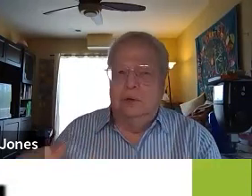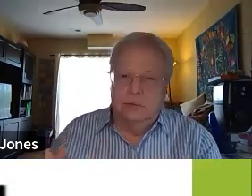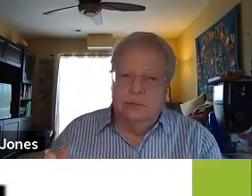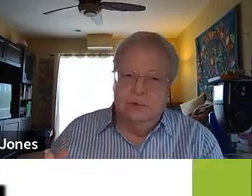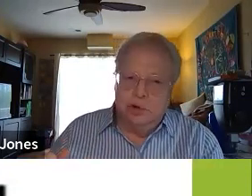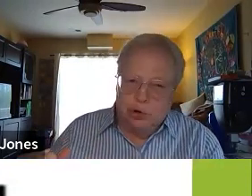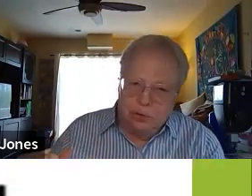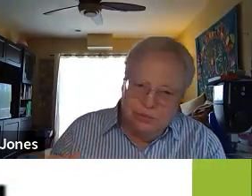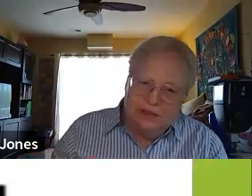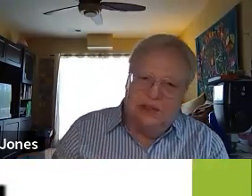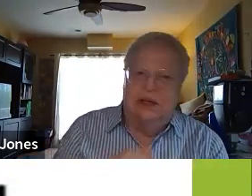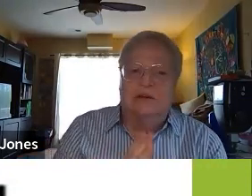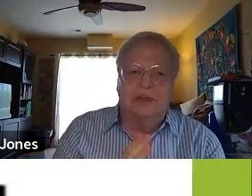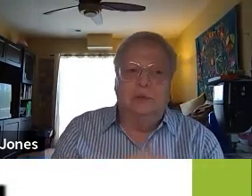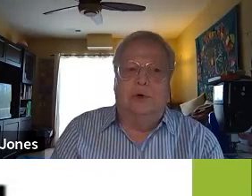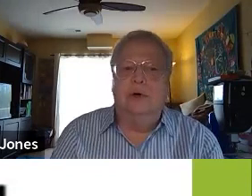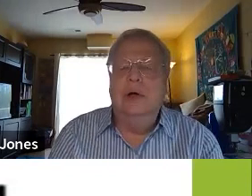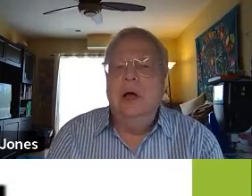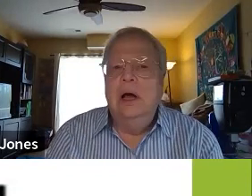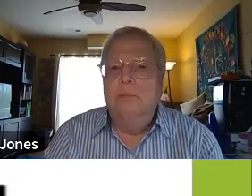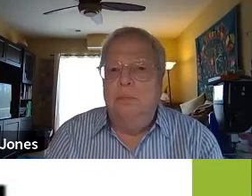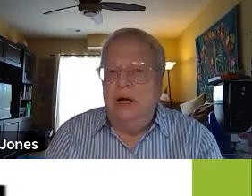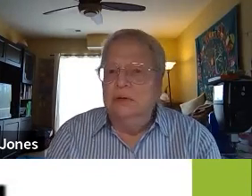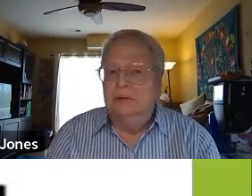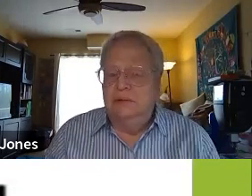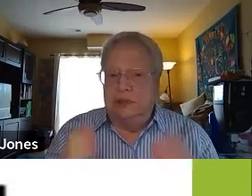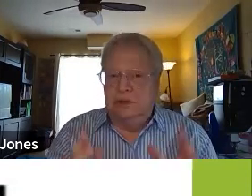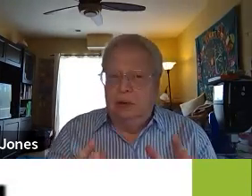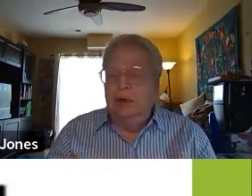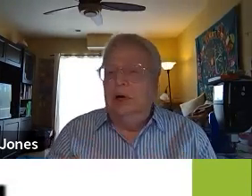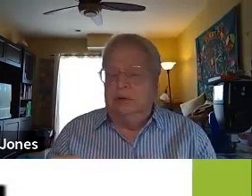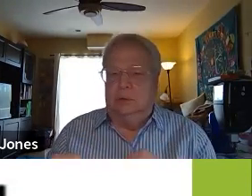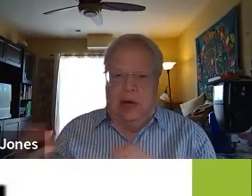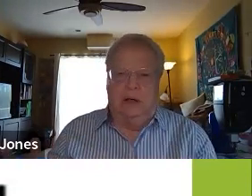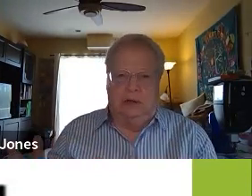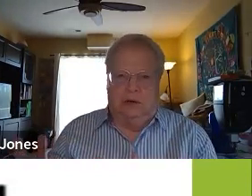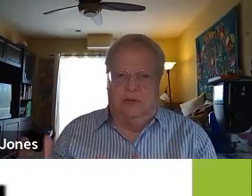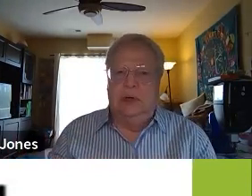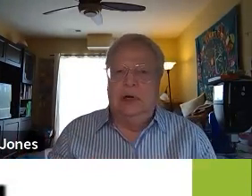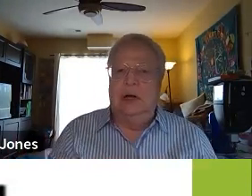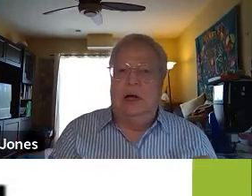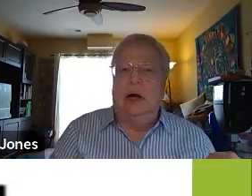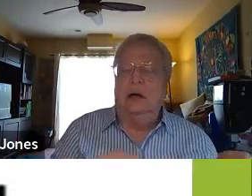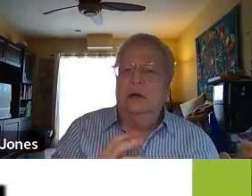It's an individual based system and it's reactive.